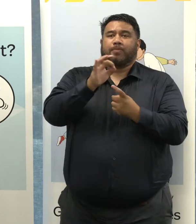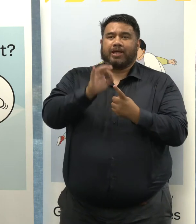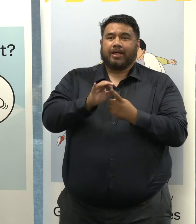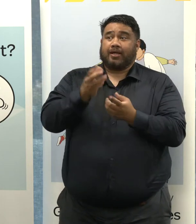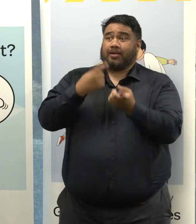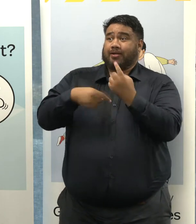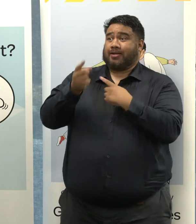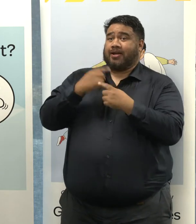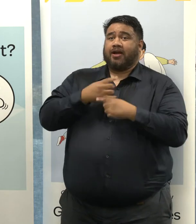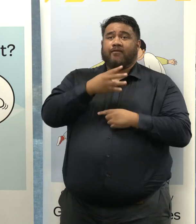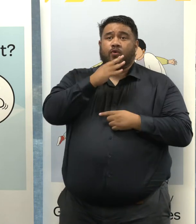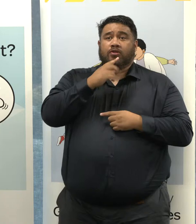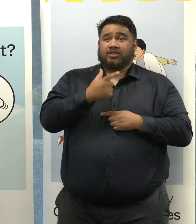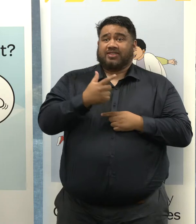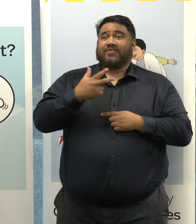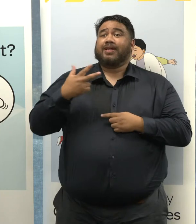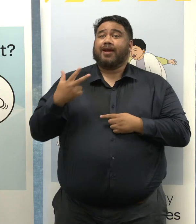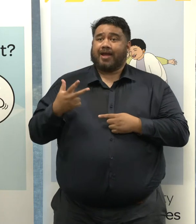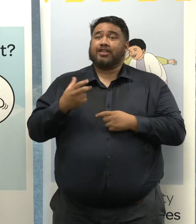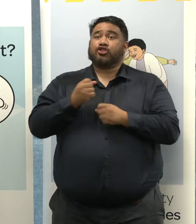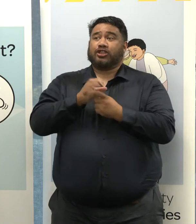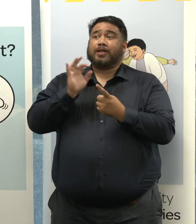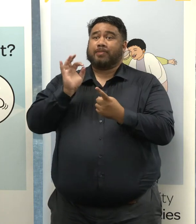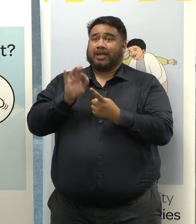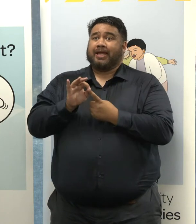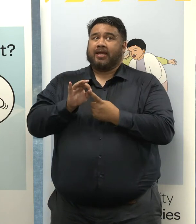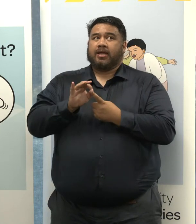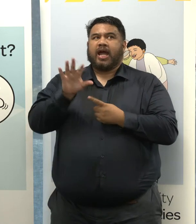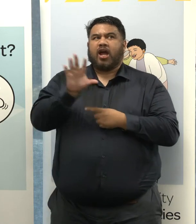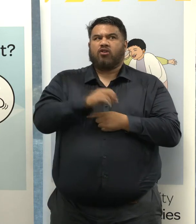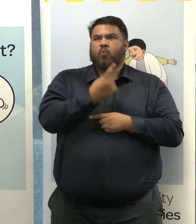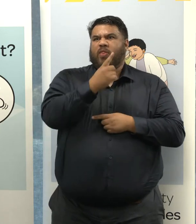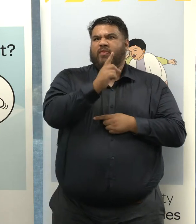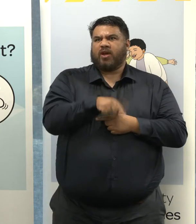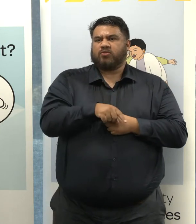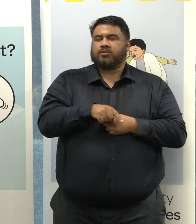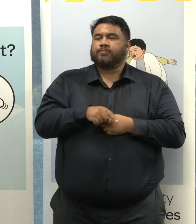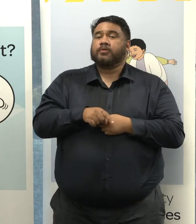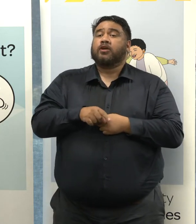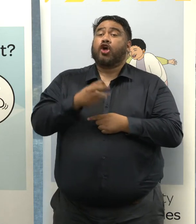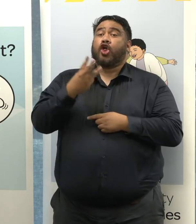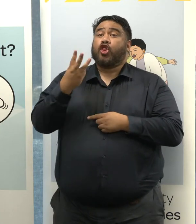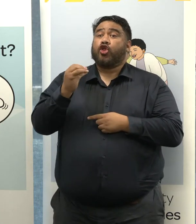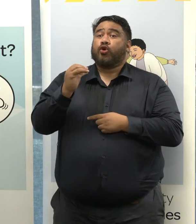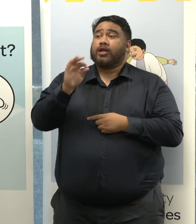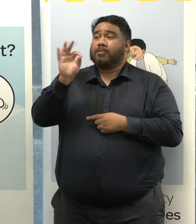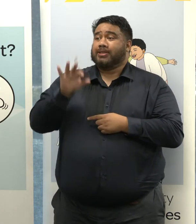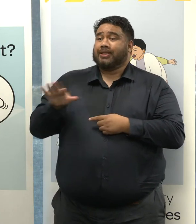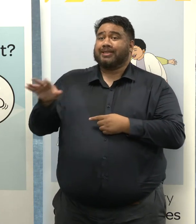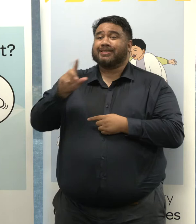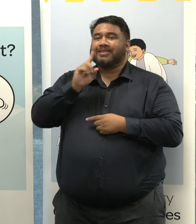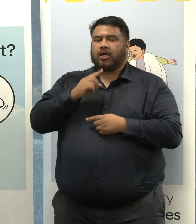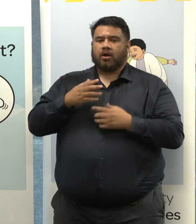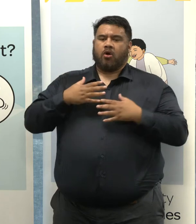work. It has been quite substantial. The College put out a survey to all practices and we had 478